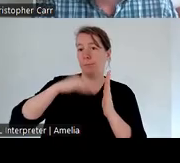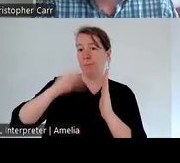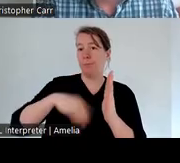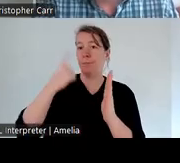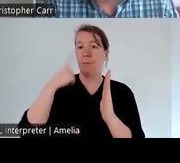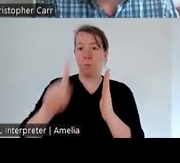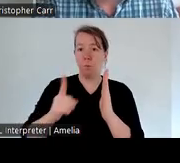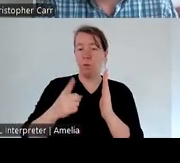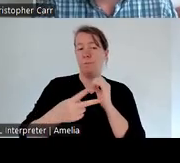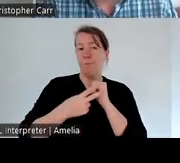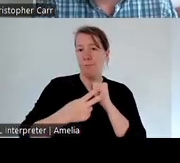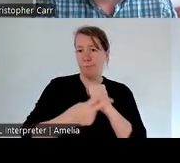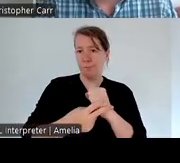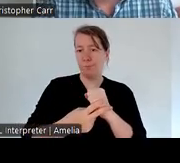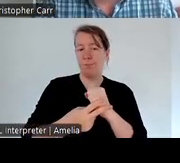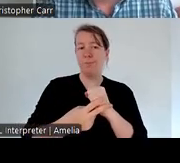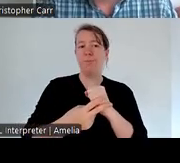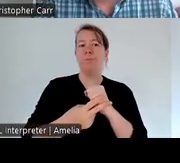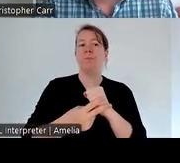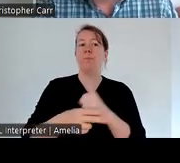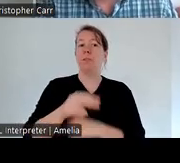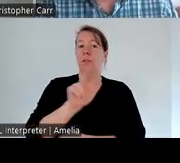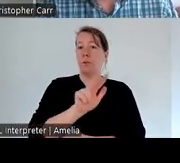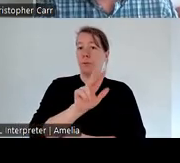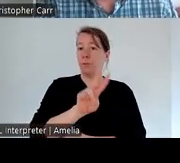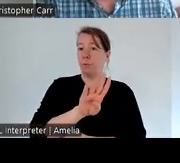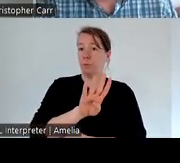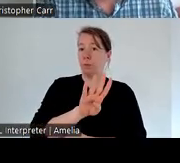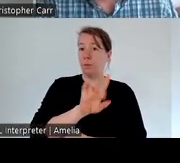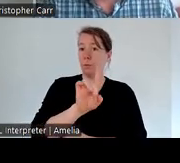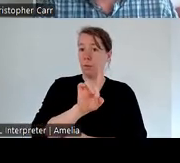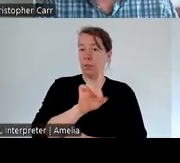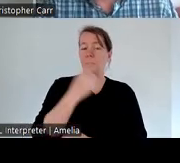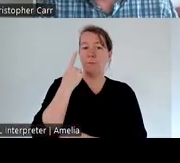accessibility. The 341 Accessibility Content field is used to record accessibility metadata,